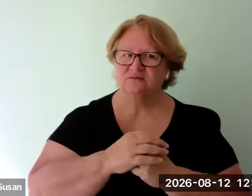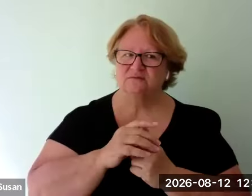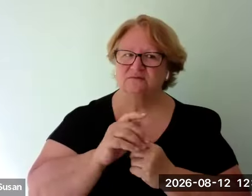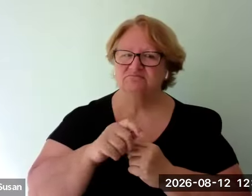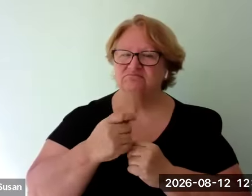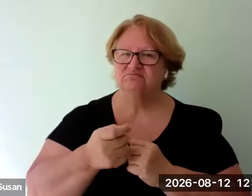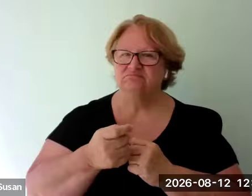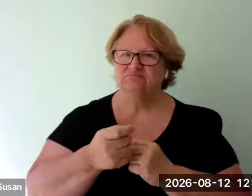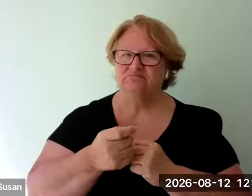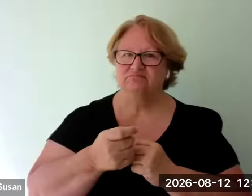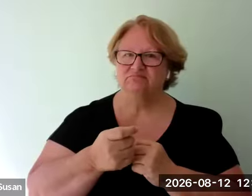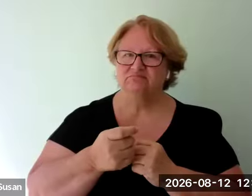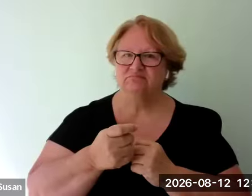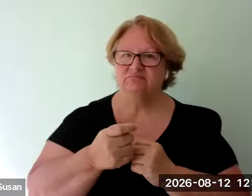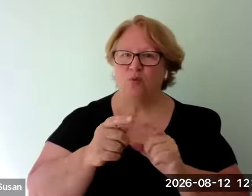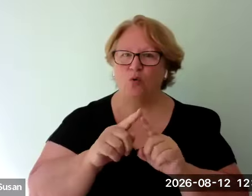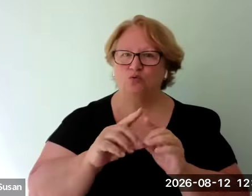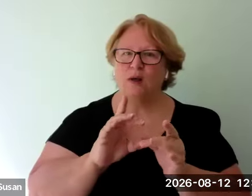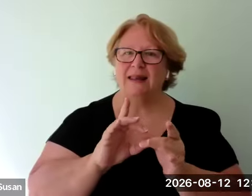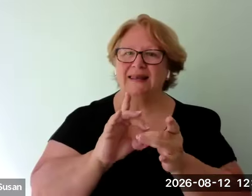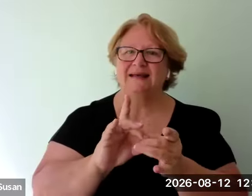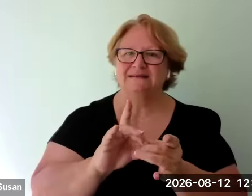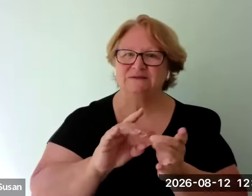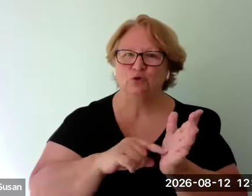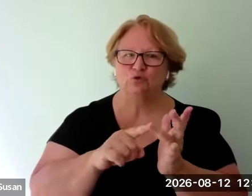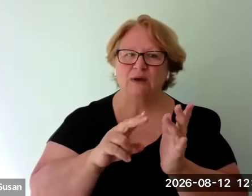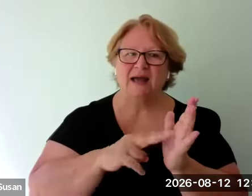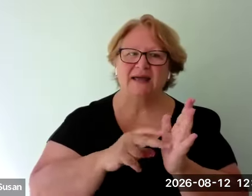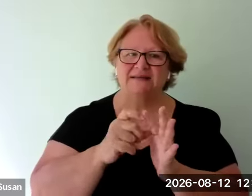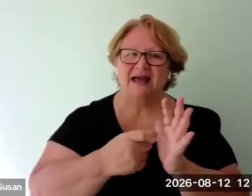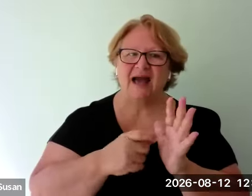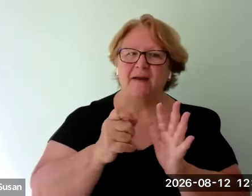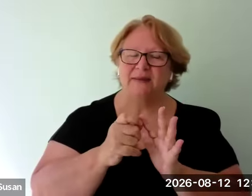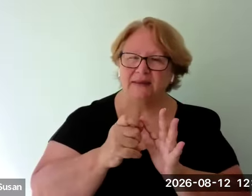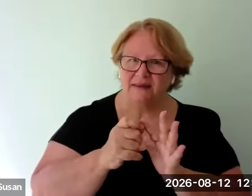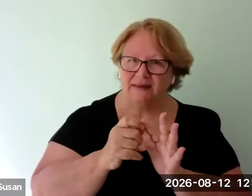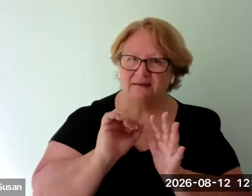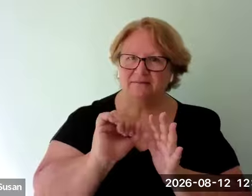There are Fellowship guidelines on that information